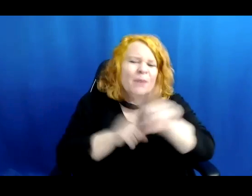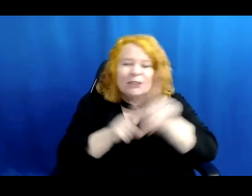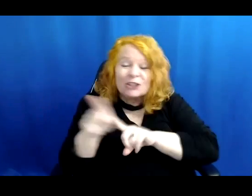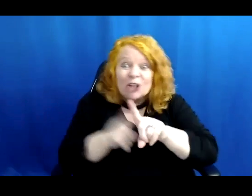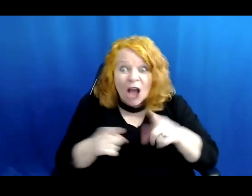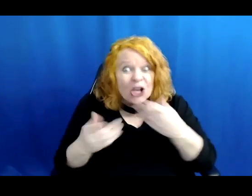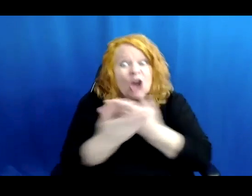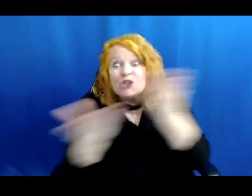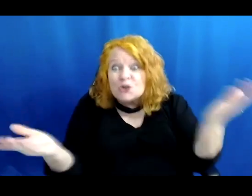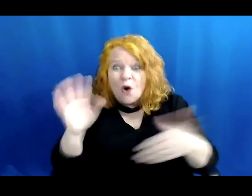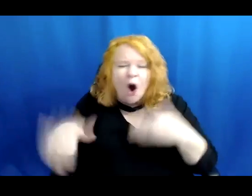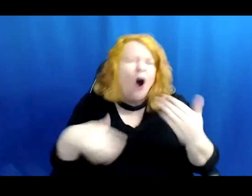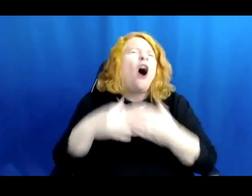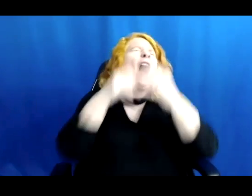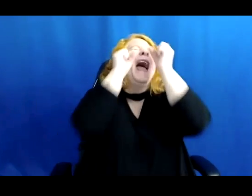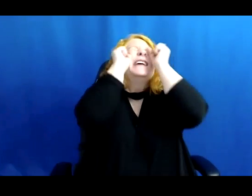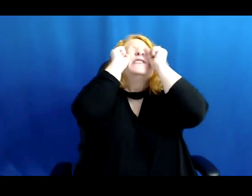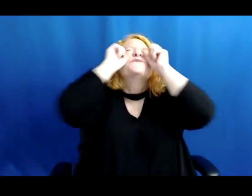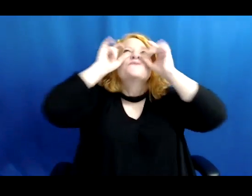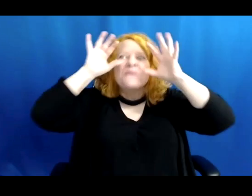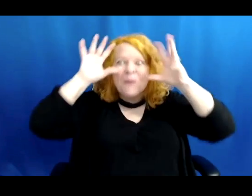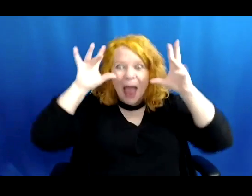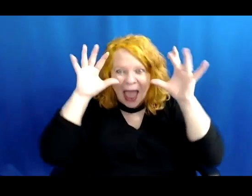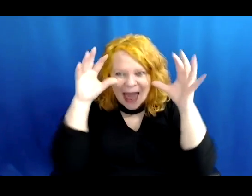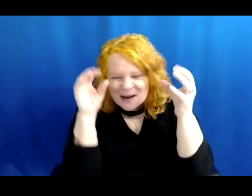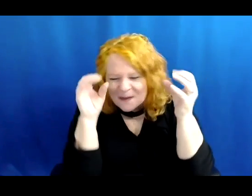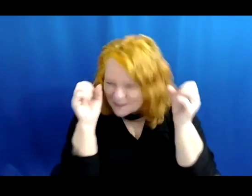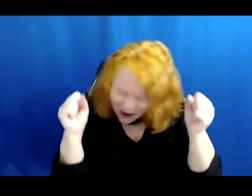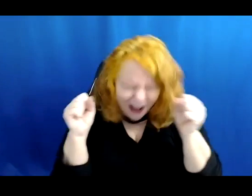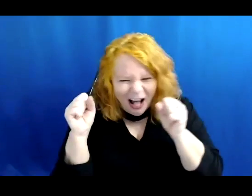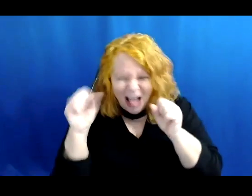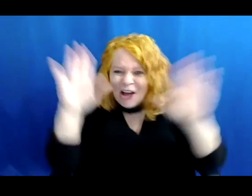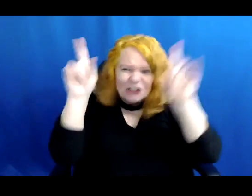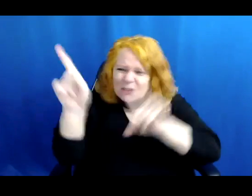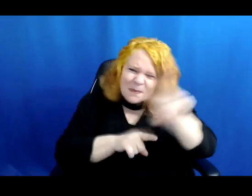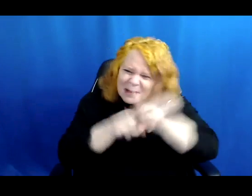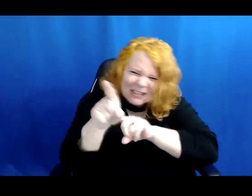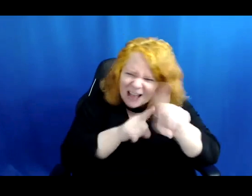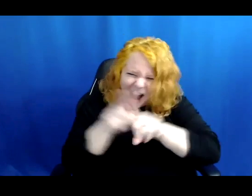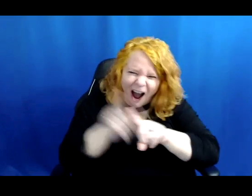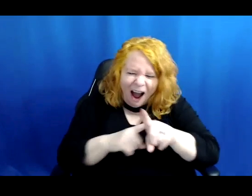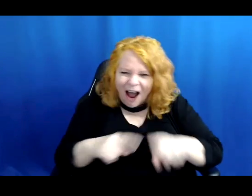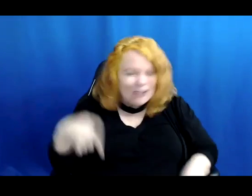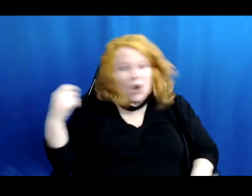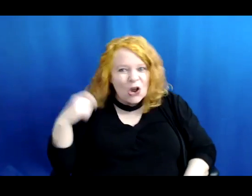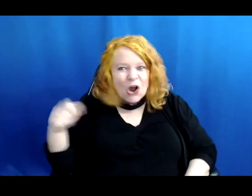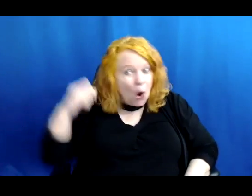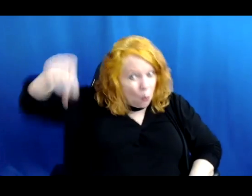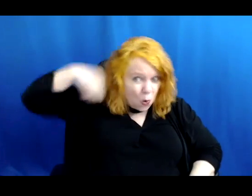You are superstars, boys and girls. You are incredible superstars.